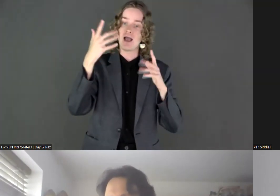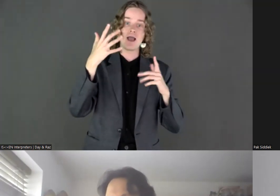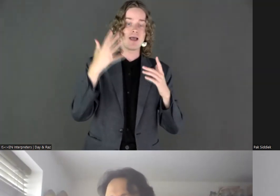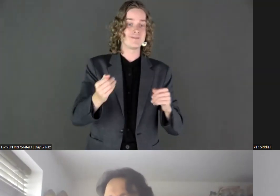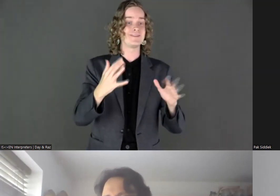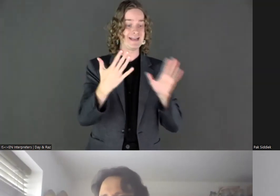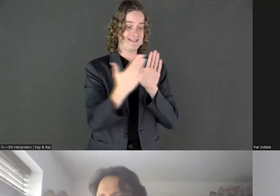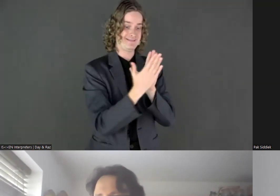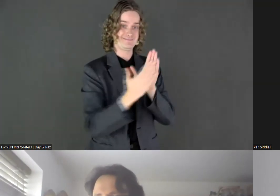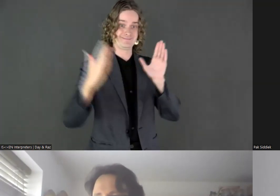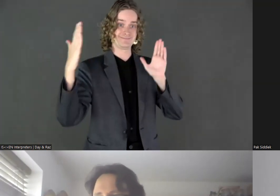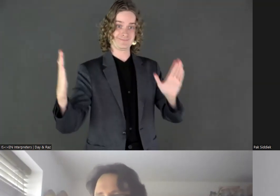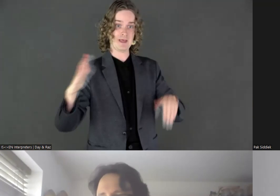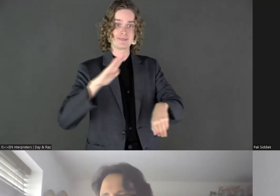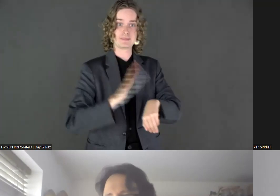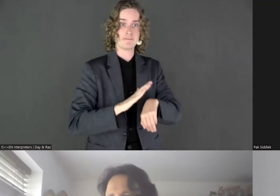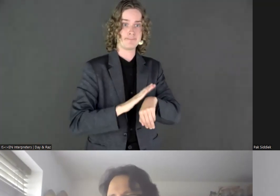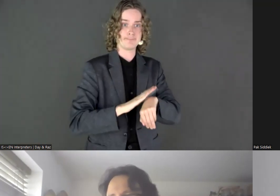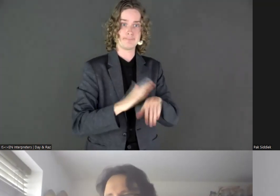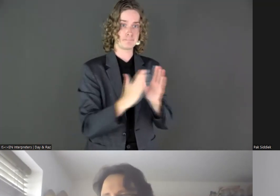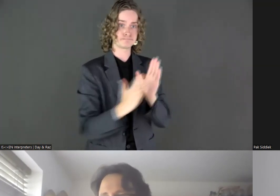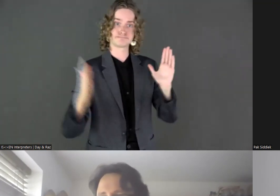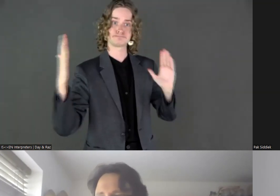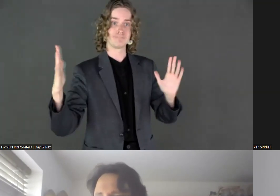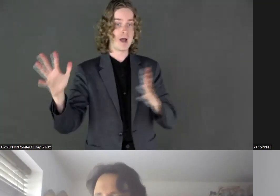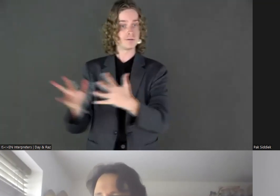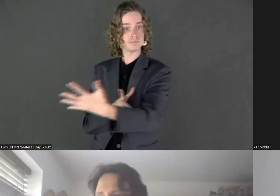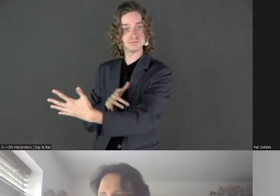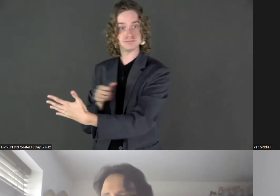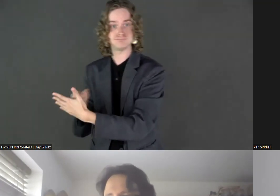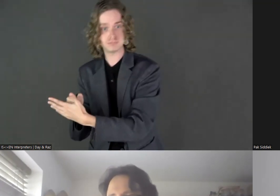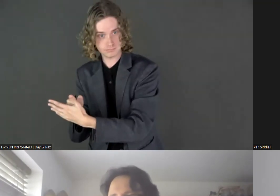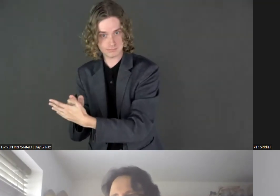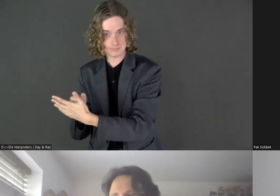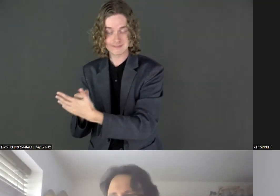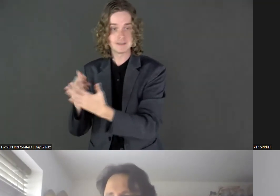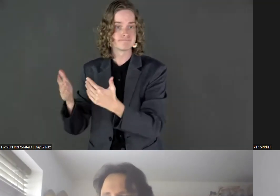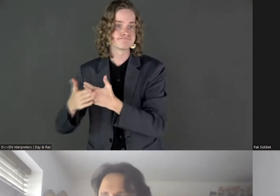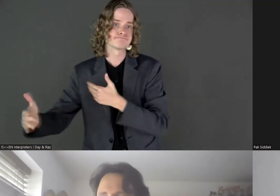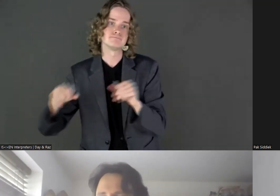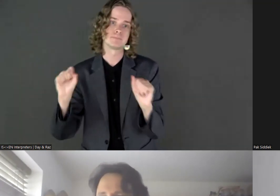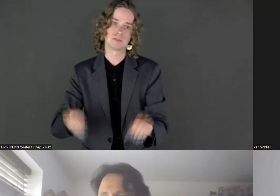also have allocations for funding, budgeting and so on, that becomes our constraint.